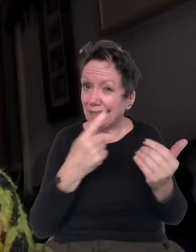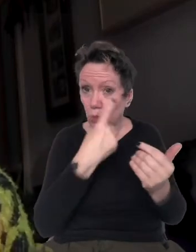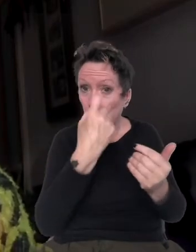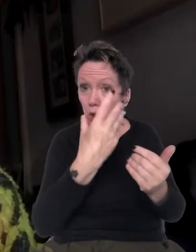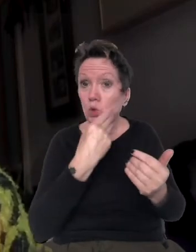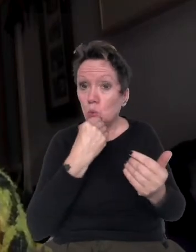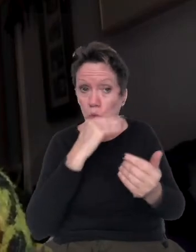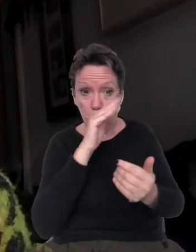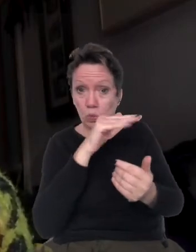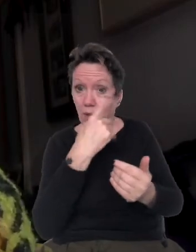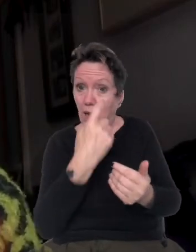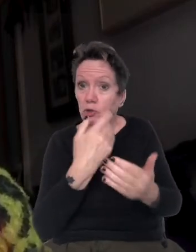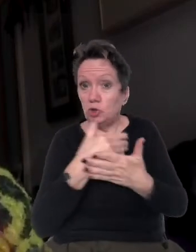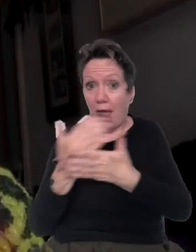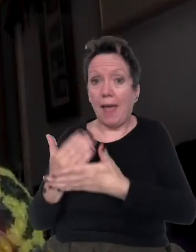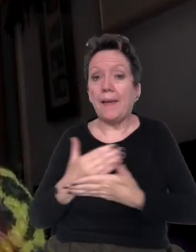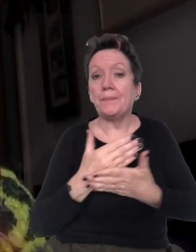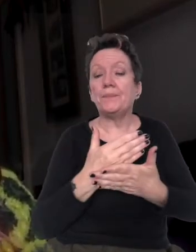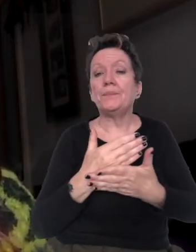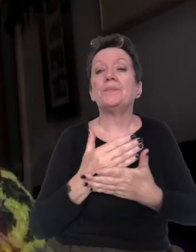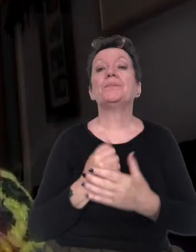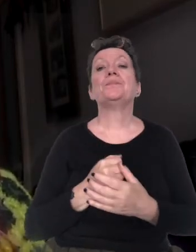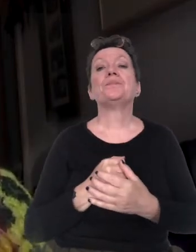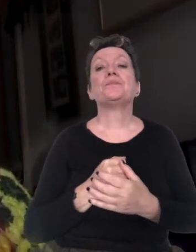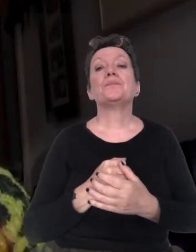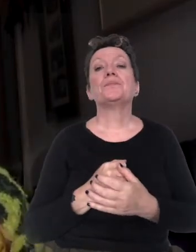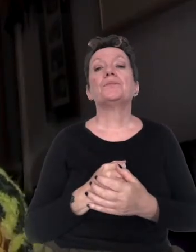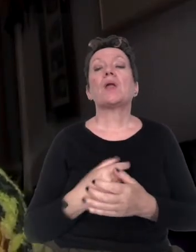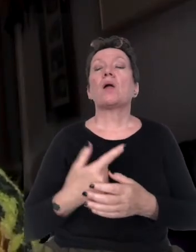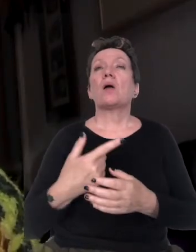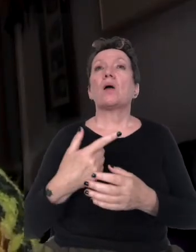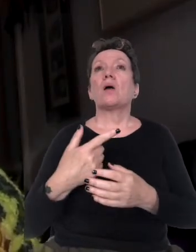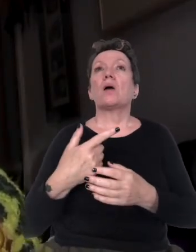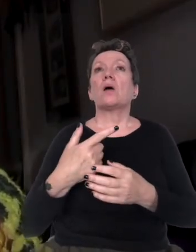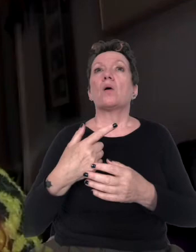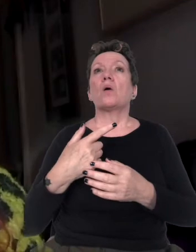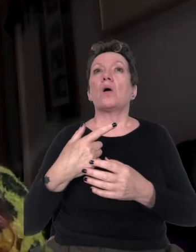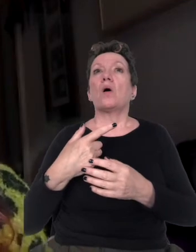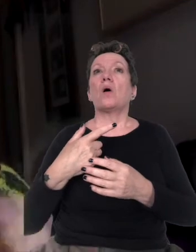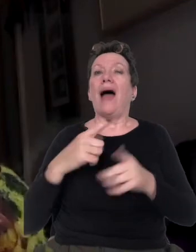Um, also we were talking about, um, ways of creating that aren't about